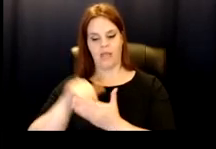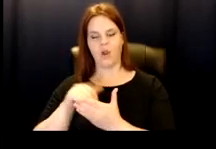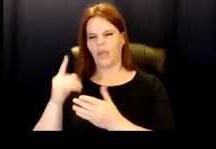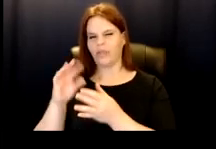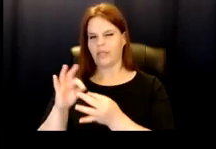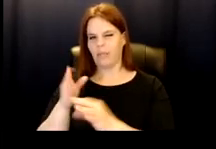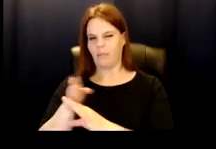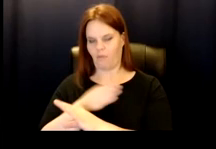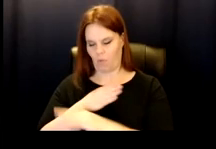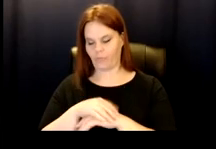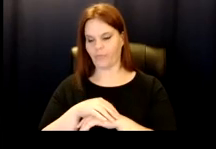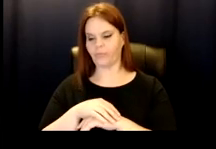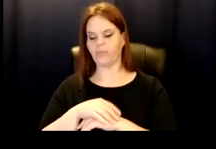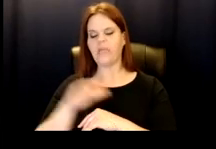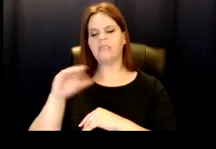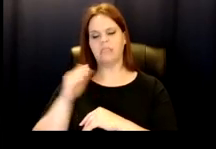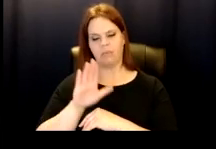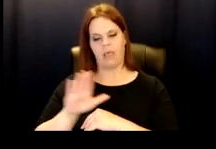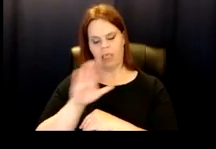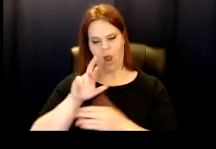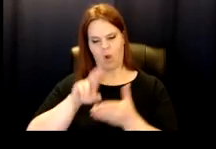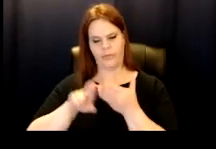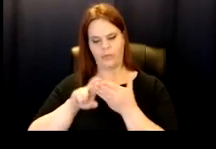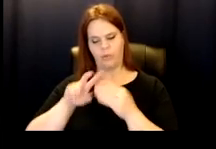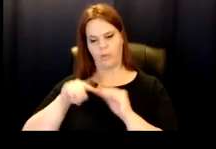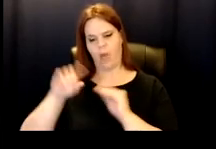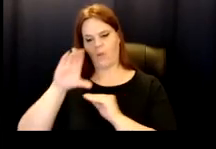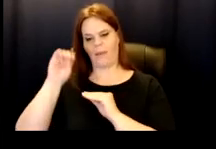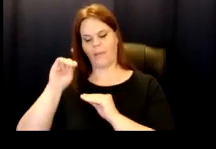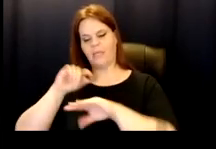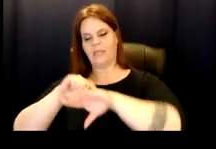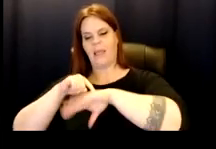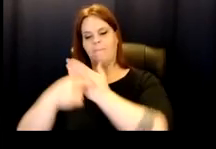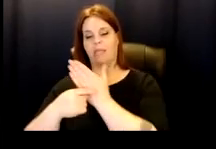you: It seems the research on employers' implicit bias is not completely surprising. What was